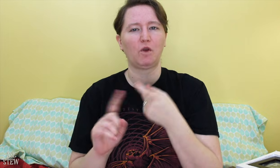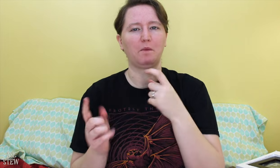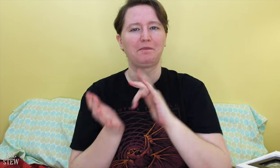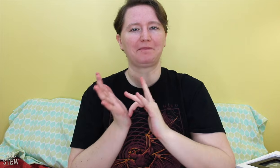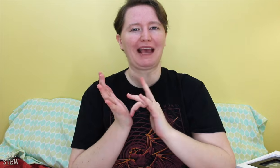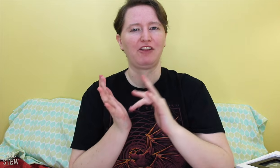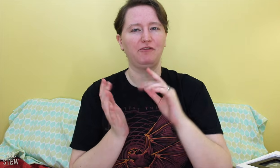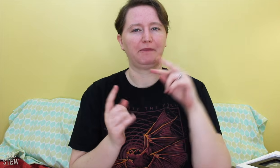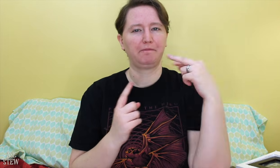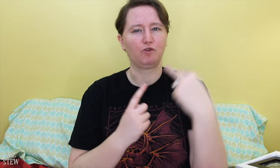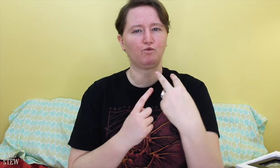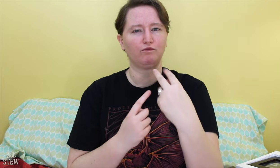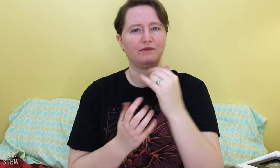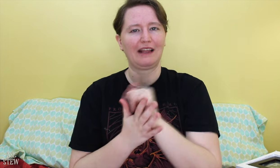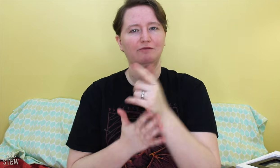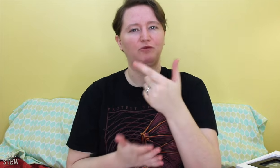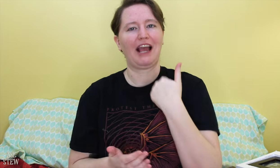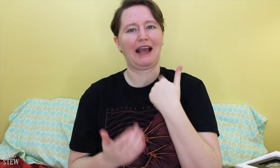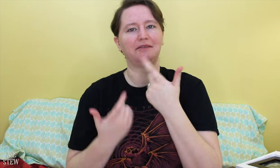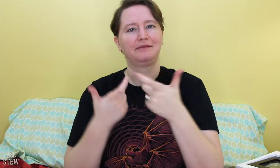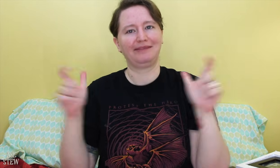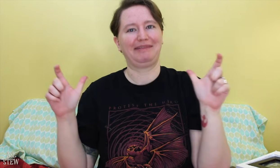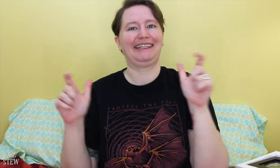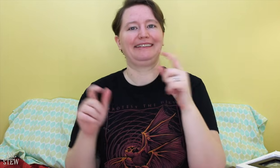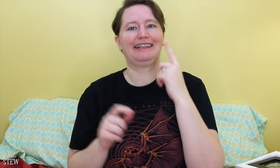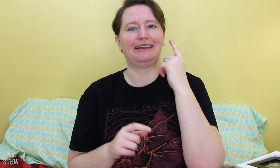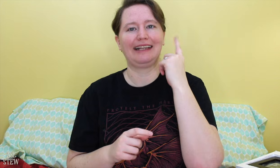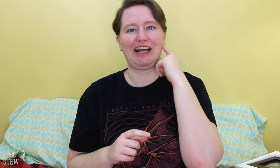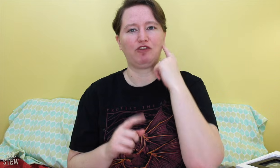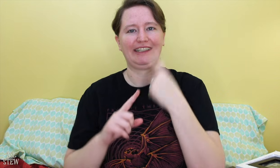that means it's focusing on a medical perspective.